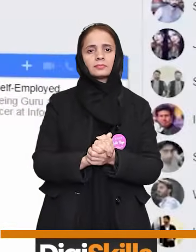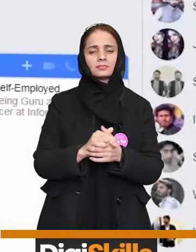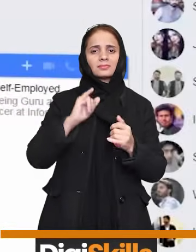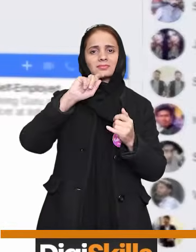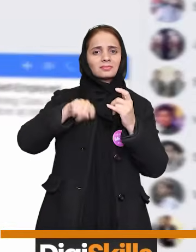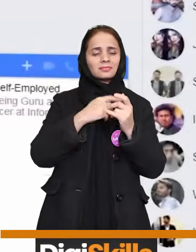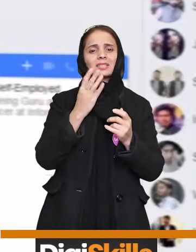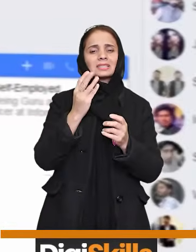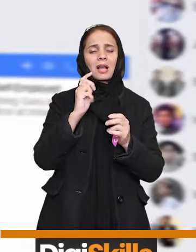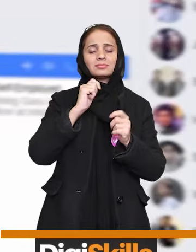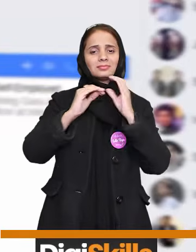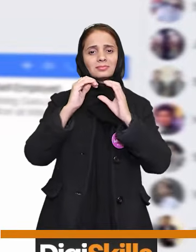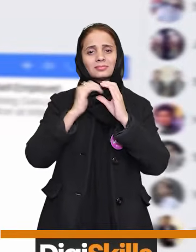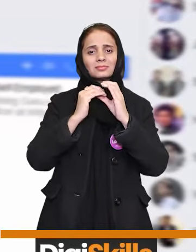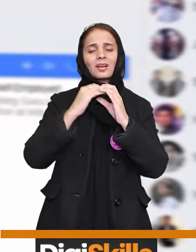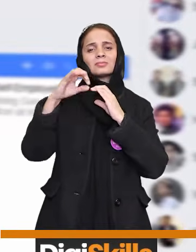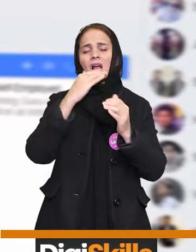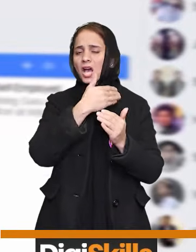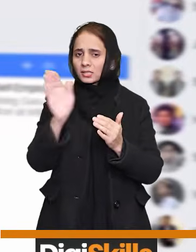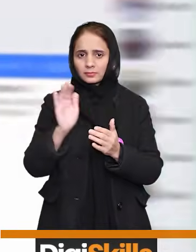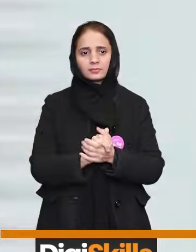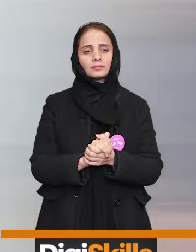instant message distraction.